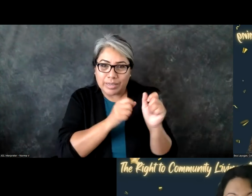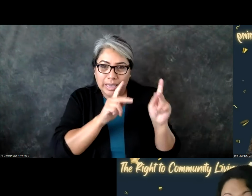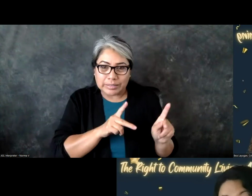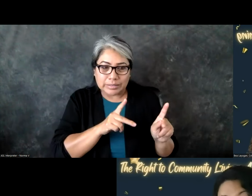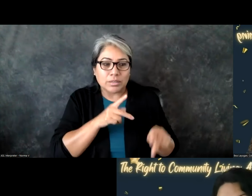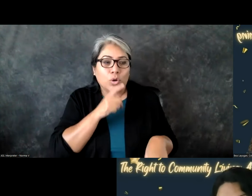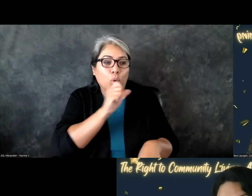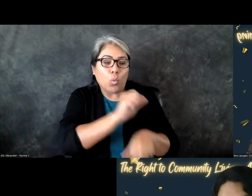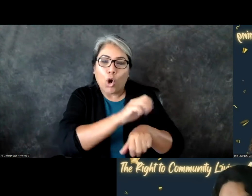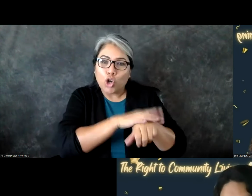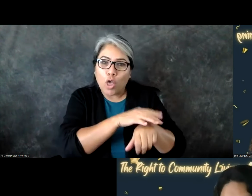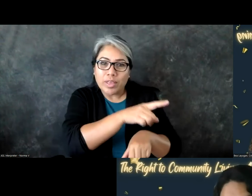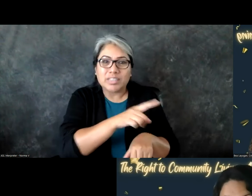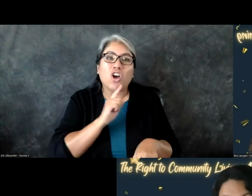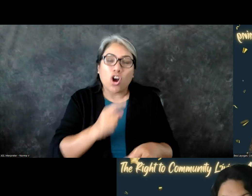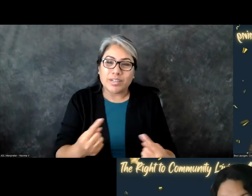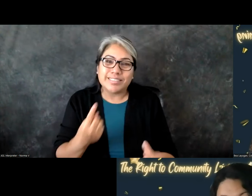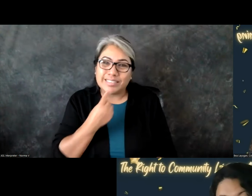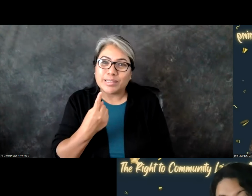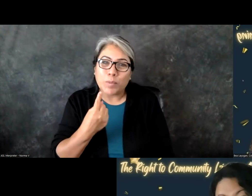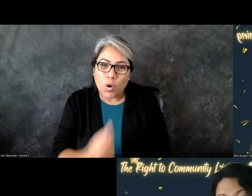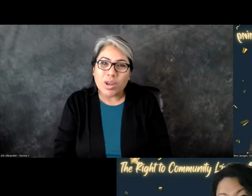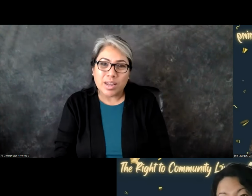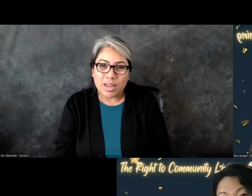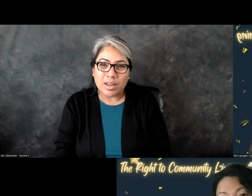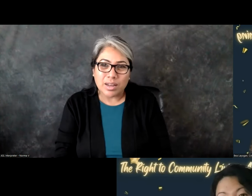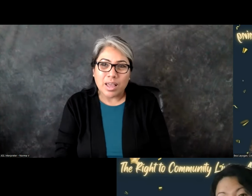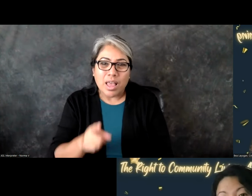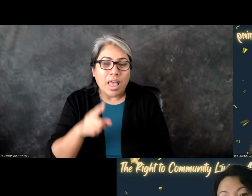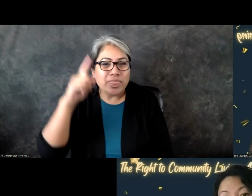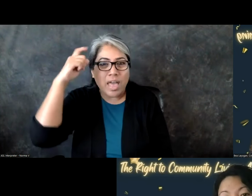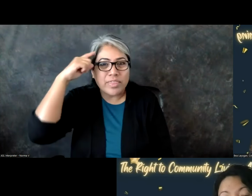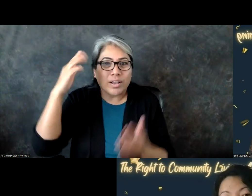answer that one. » TIFFANY HUYENH-CHO: I think